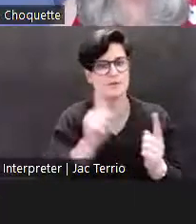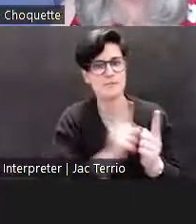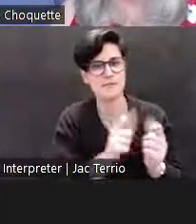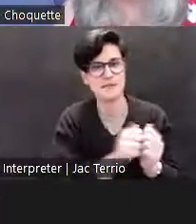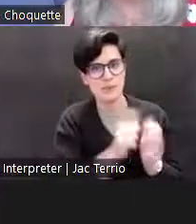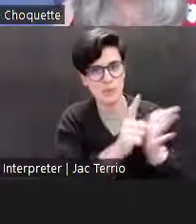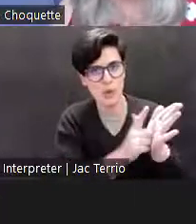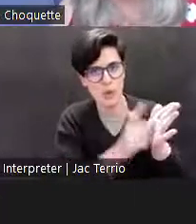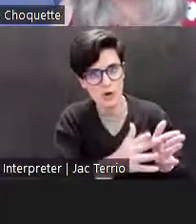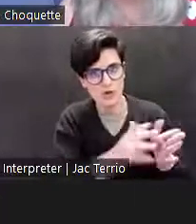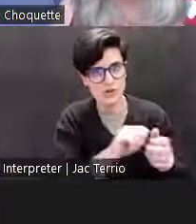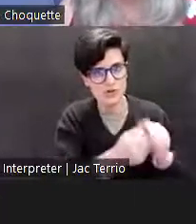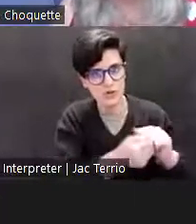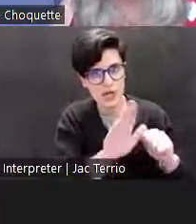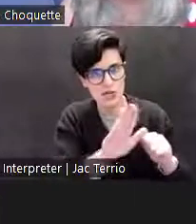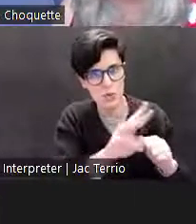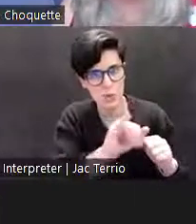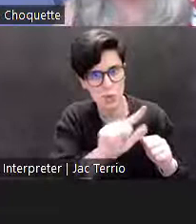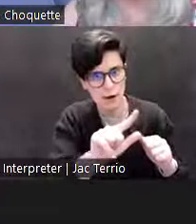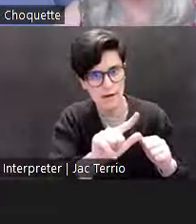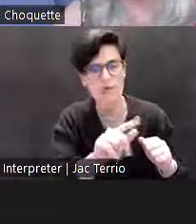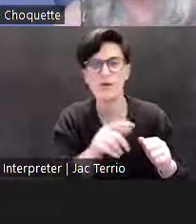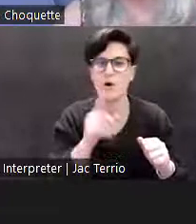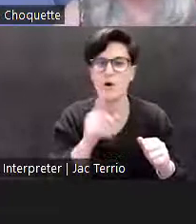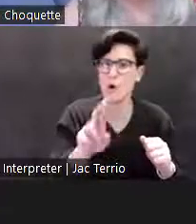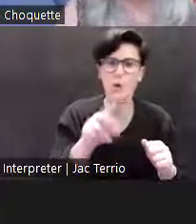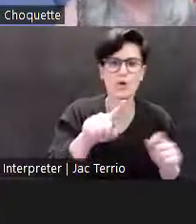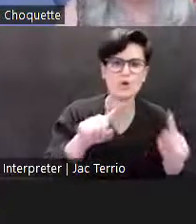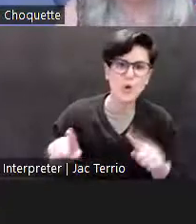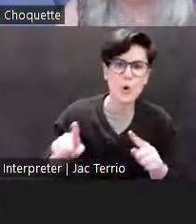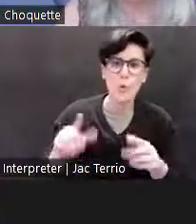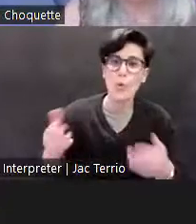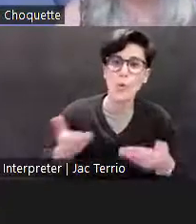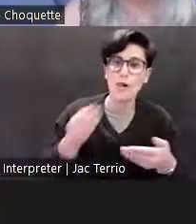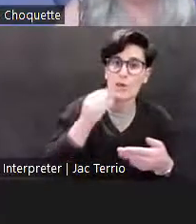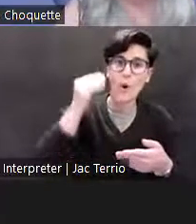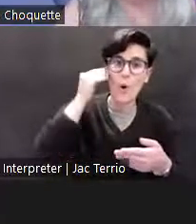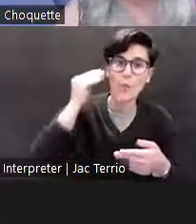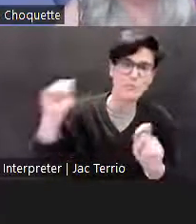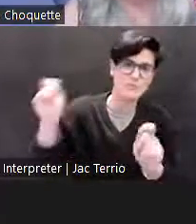15:45:42 What going to a welcome home ceremony finally there's the family violence leave